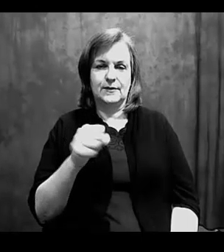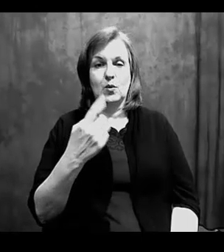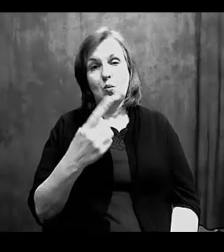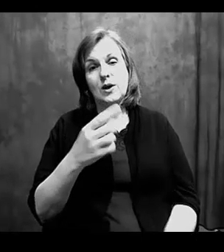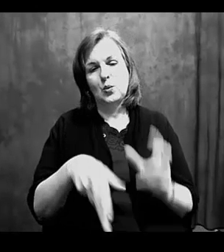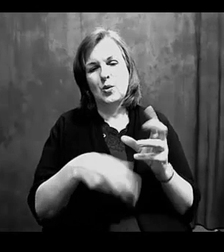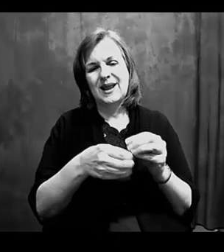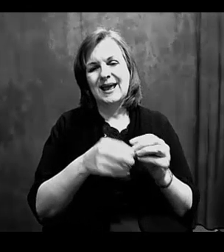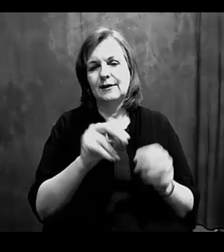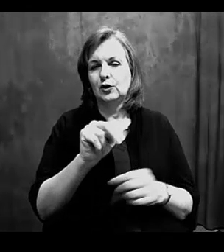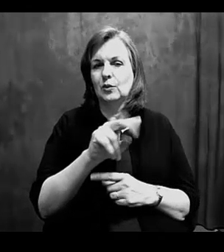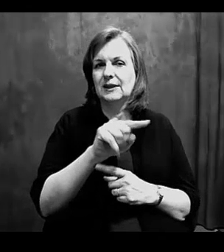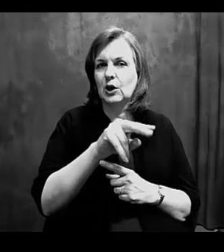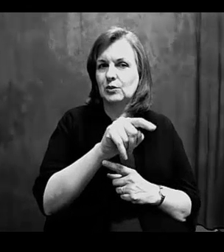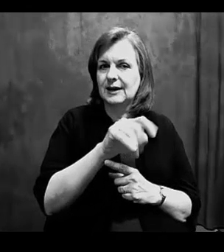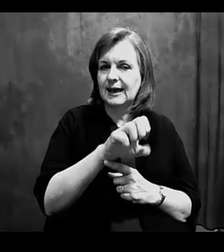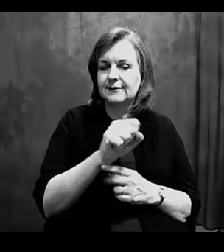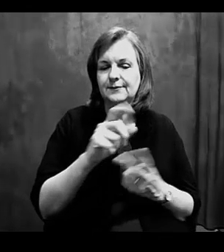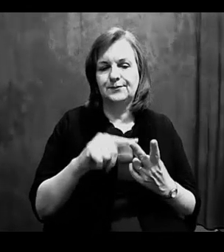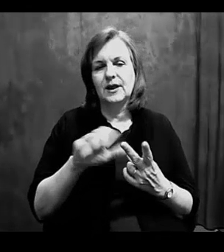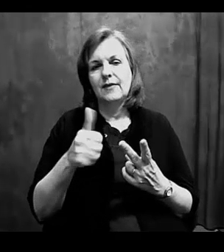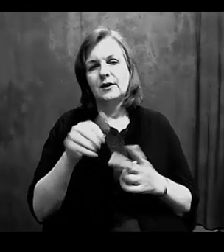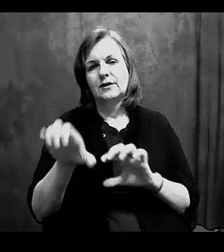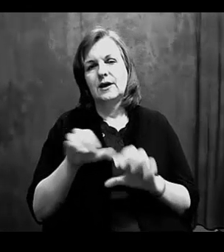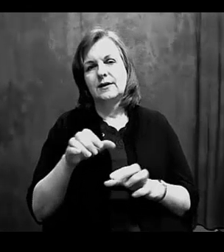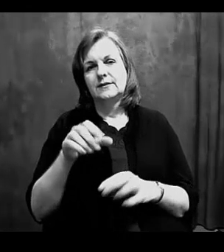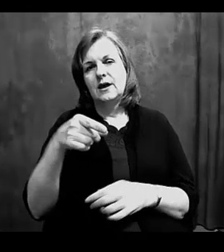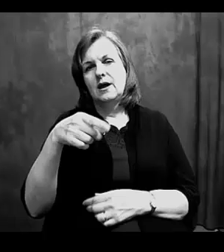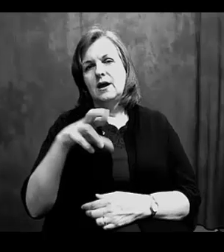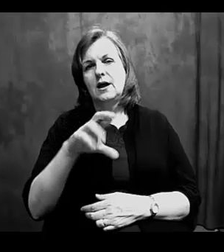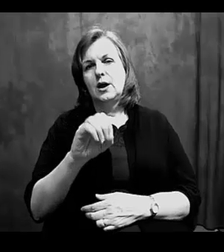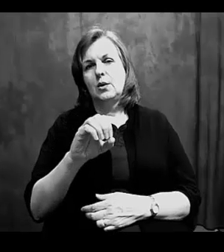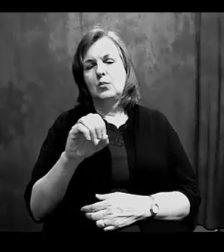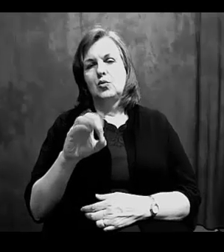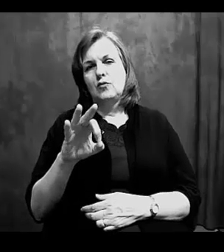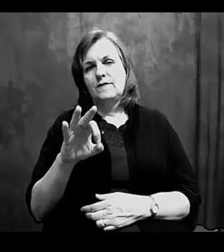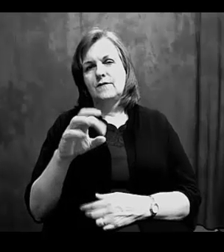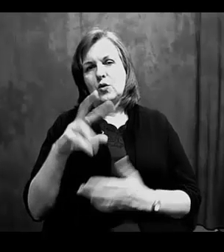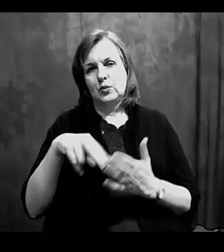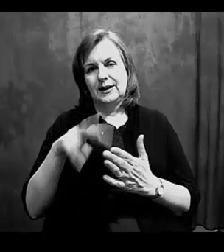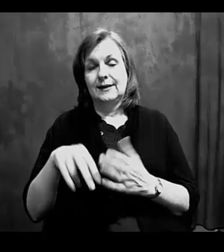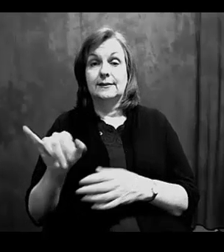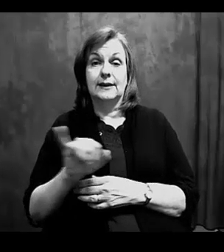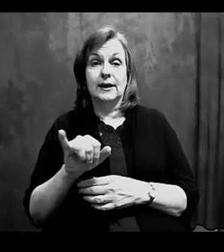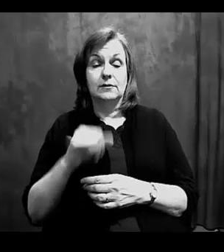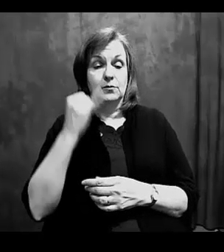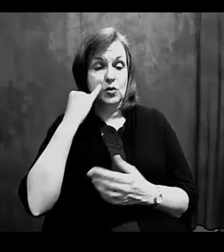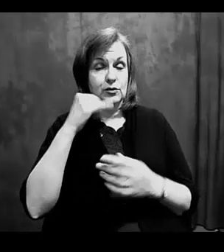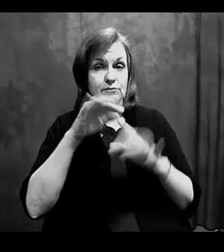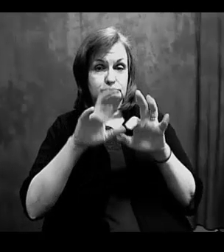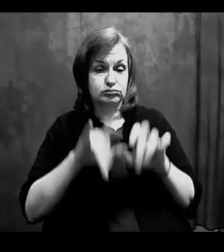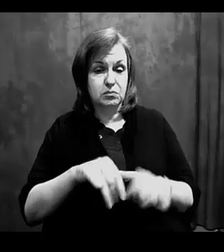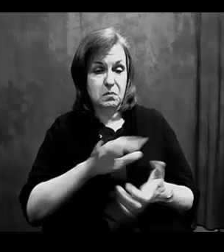and the several forms of polymerase - one will add nucleotides one is going to do proofreading